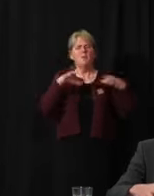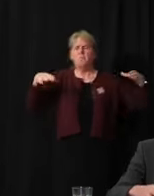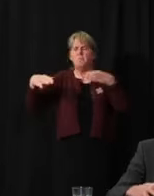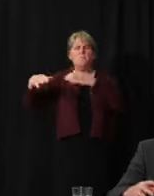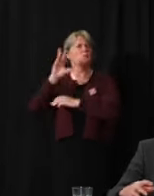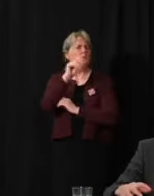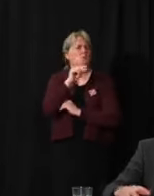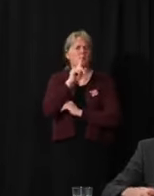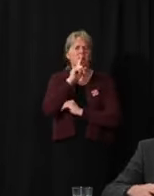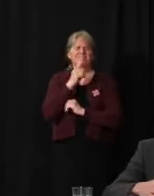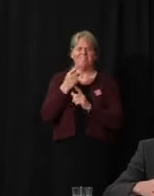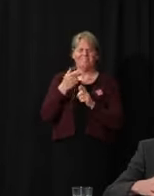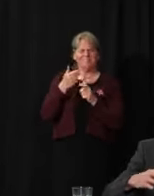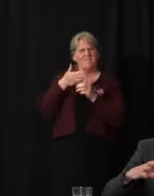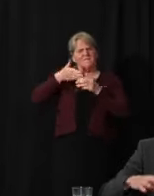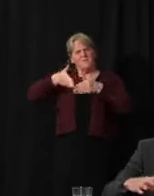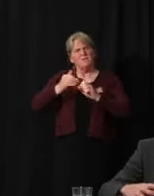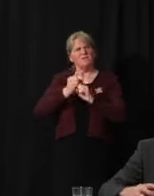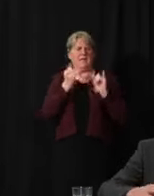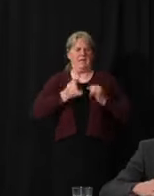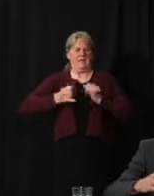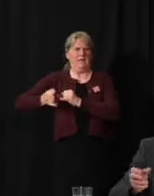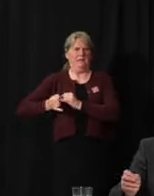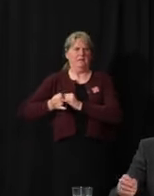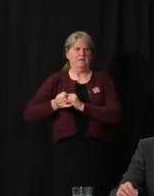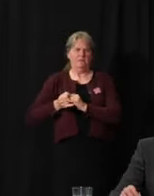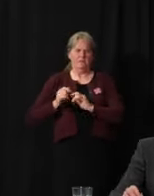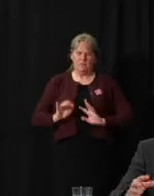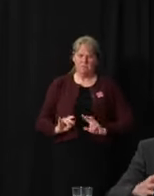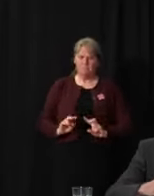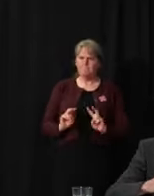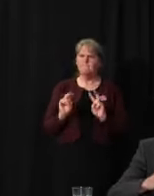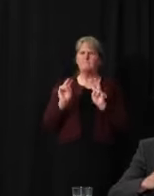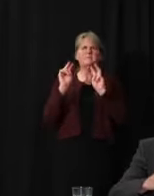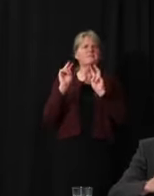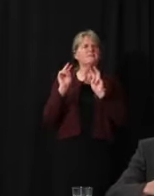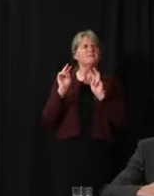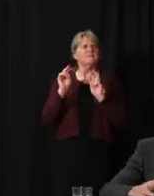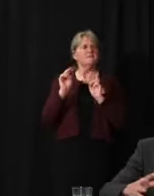population, per se,, they are really based on an individual level that starts at the bottom